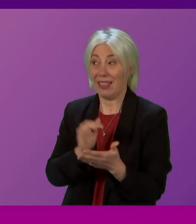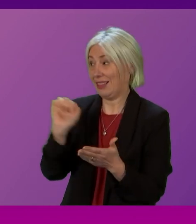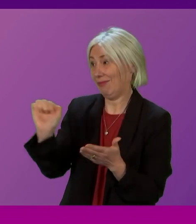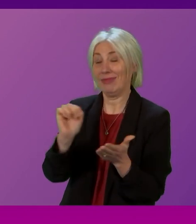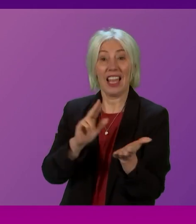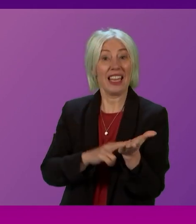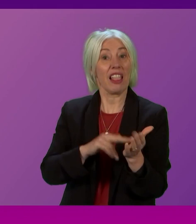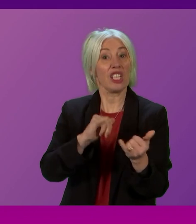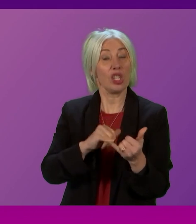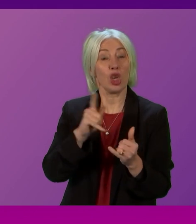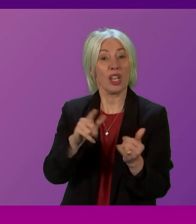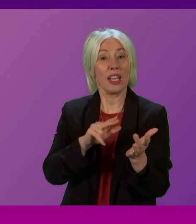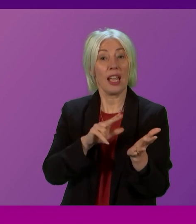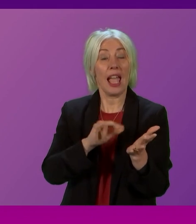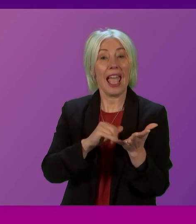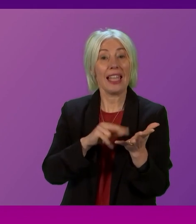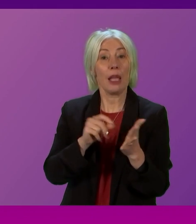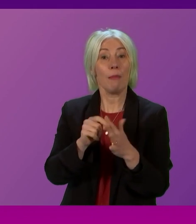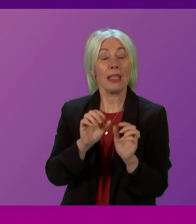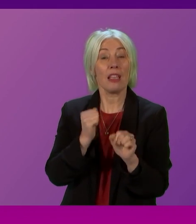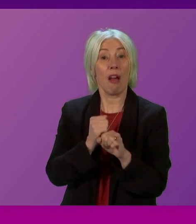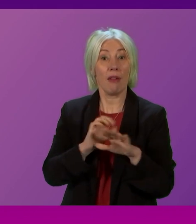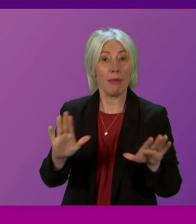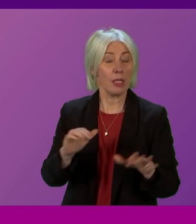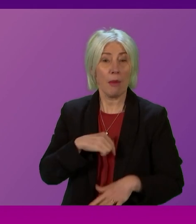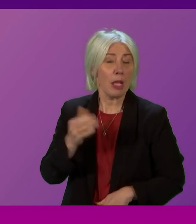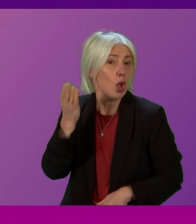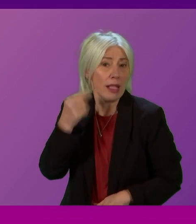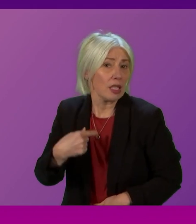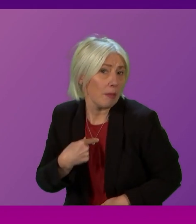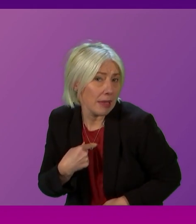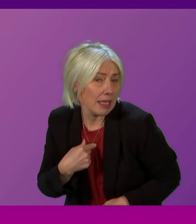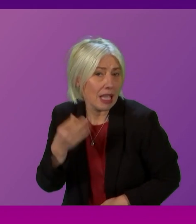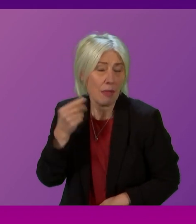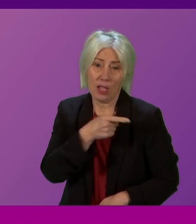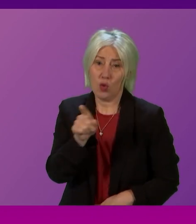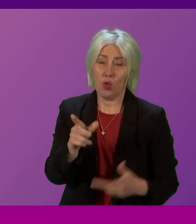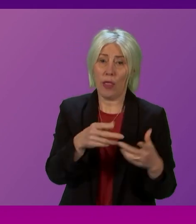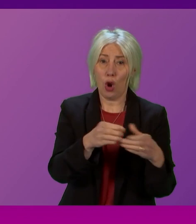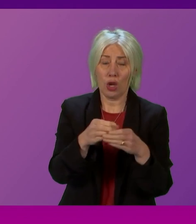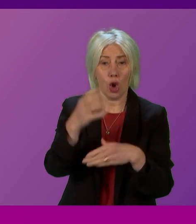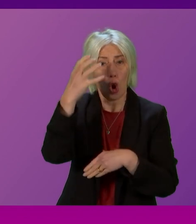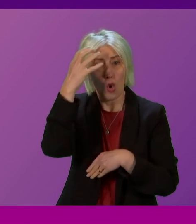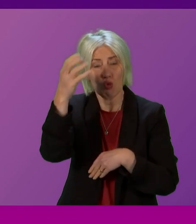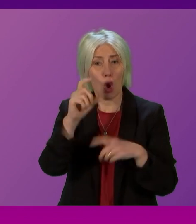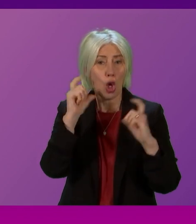Nicola Sturgeon might not want to listen to me, but she should listen to the organisations. The Royal College of Nursing, the Royal College of Midwives, the Royal College of Emergency